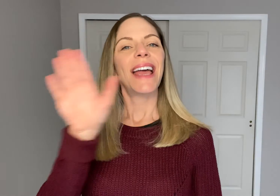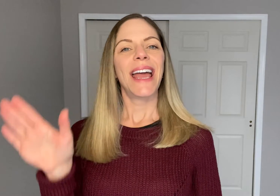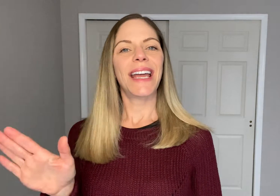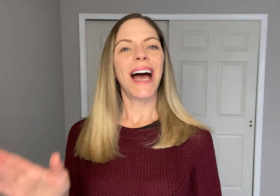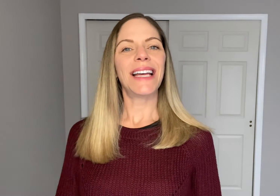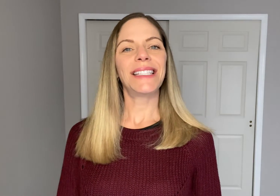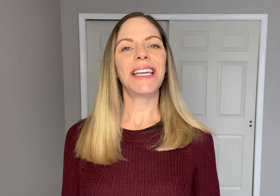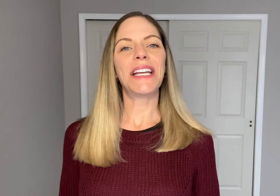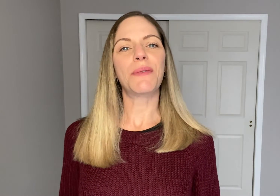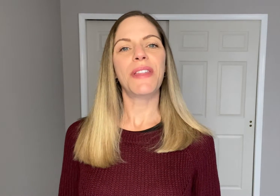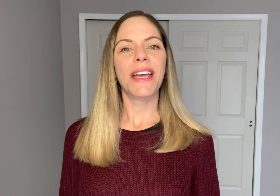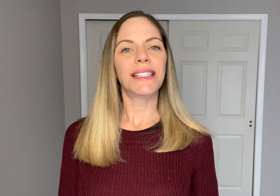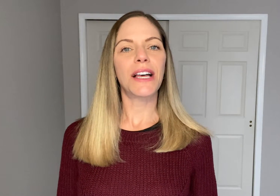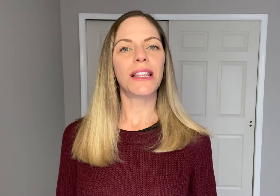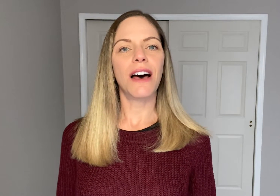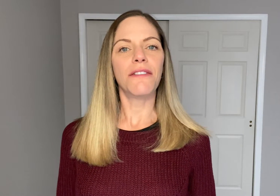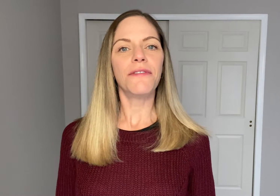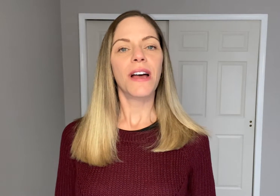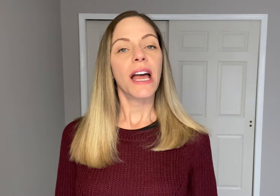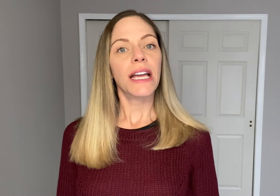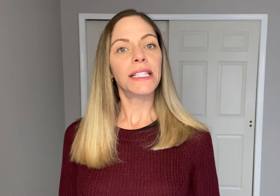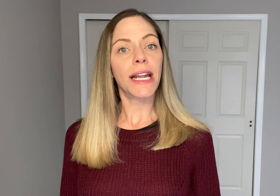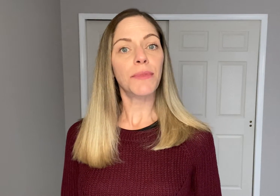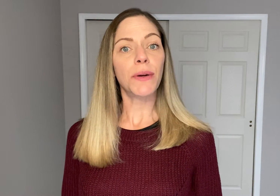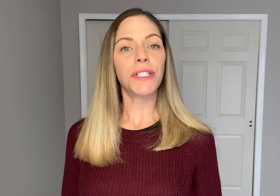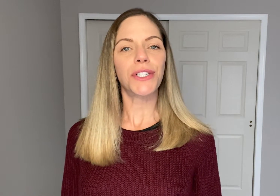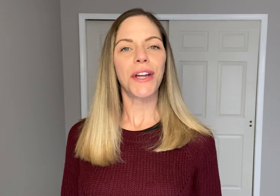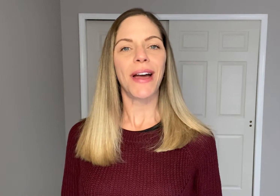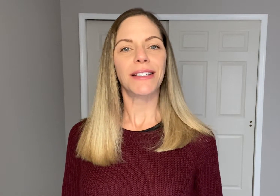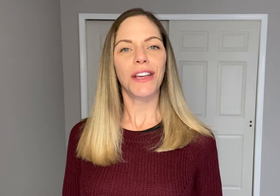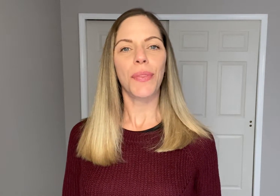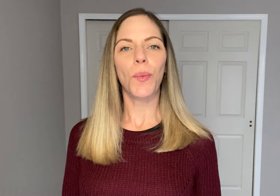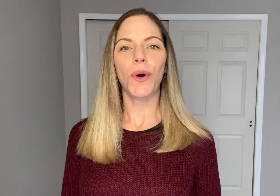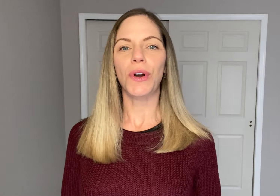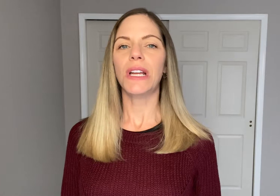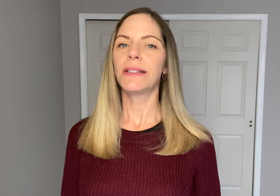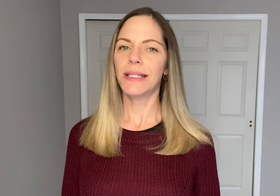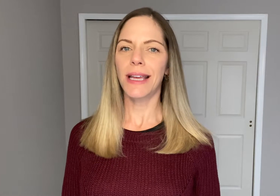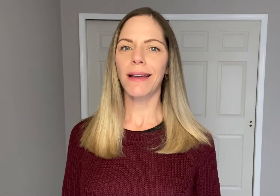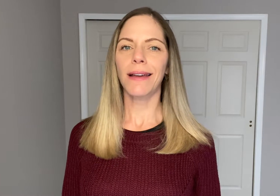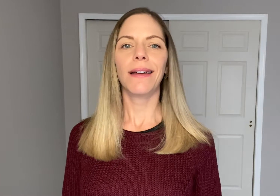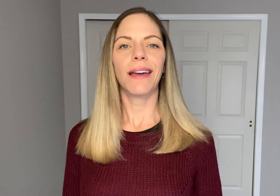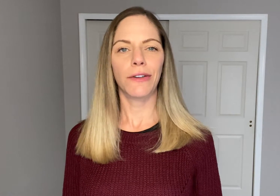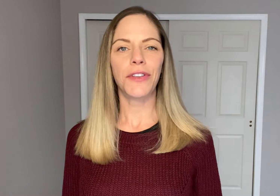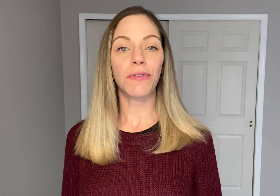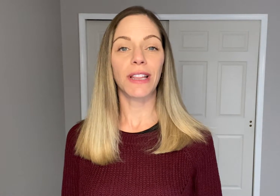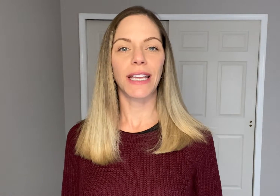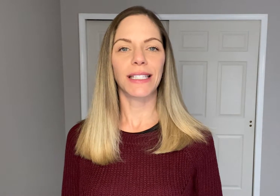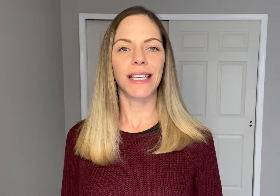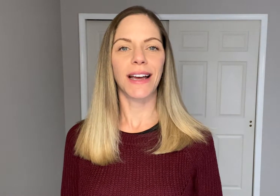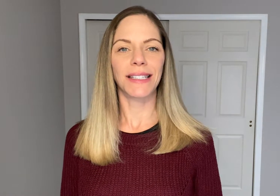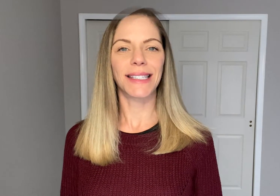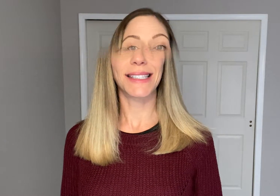Hey guys, Dana here with ASL LOVE and today I'm going to show you how to sign the word "sick" and a few related signs.